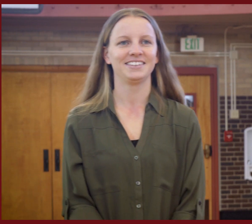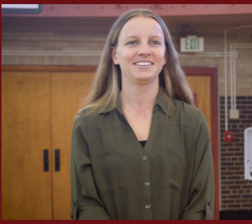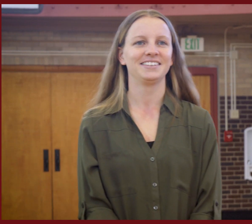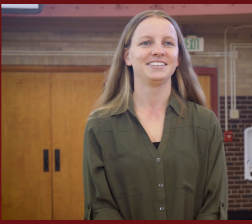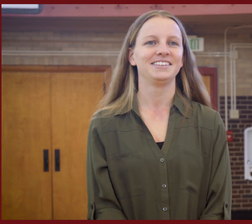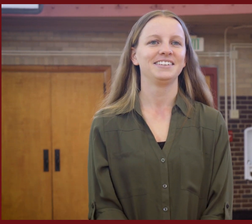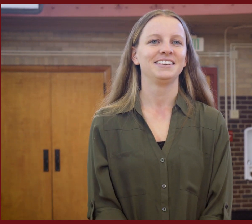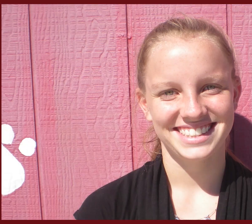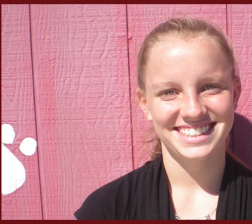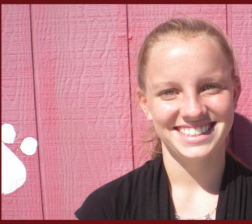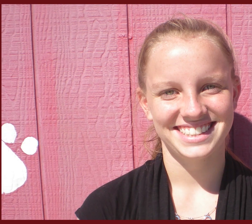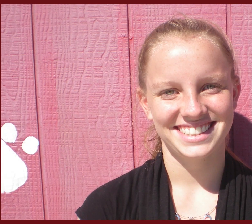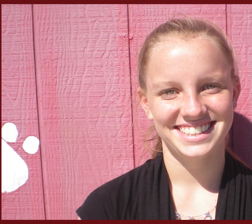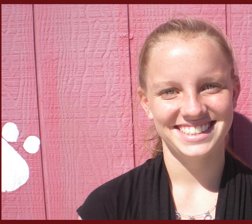(audio description)